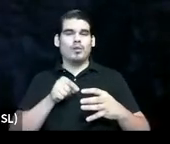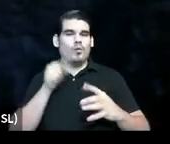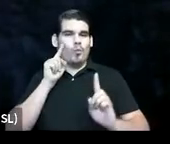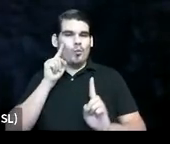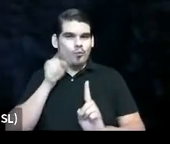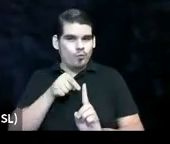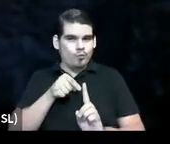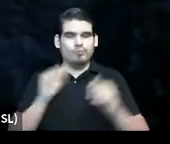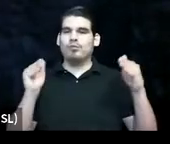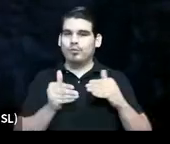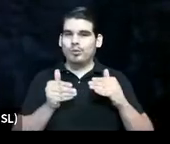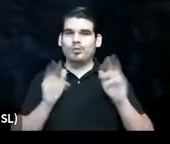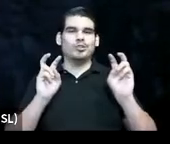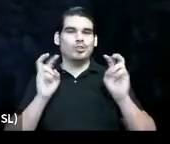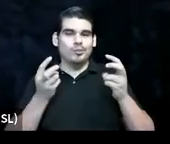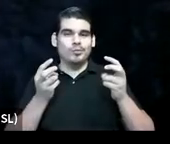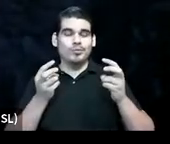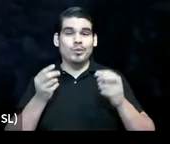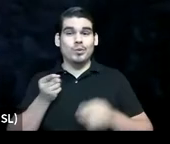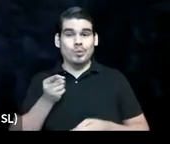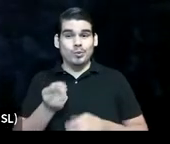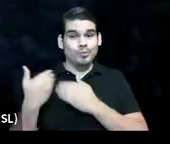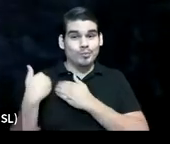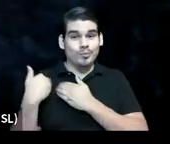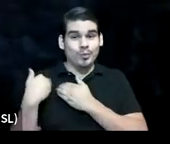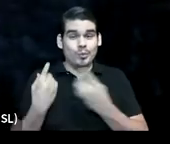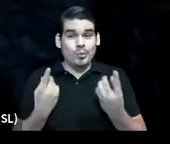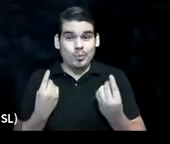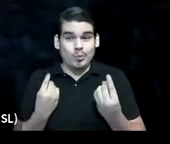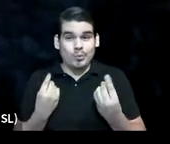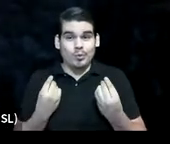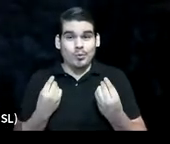And really put together start putting together your argument for whatever that issue is. So